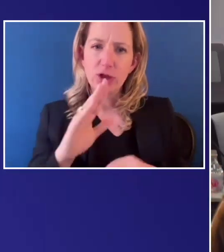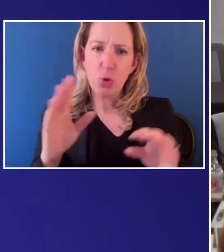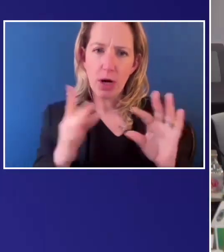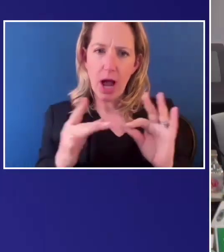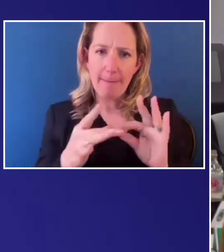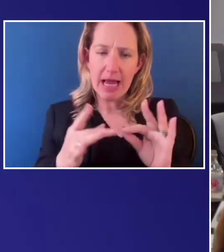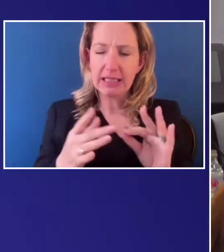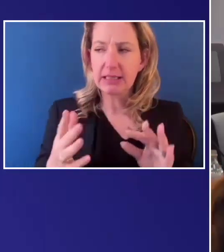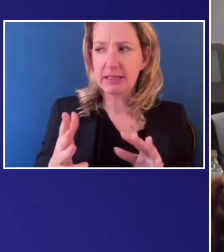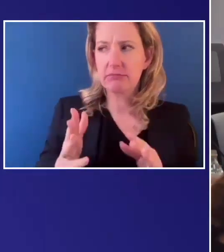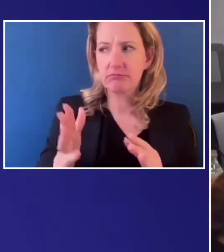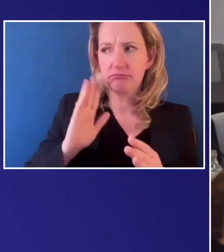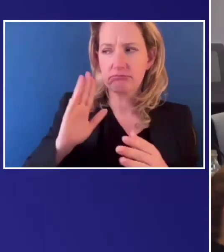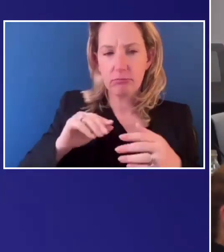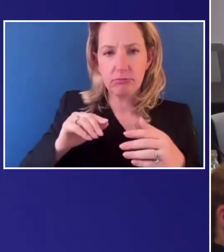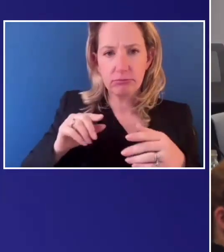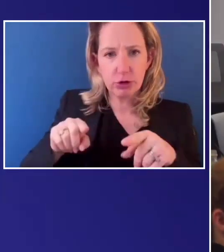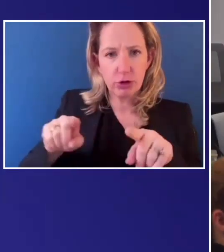chance to look at it and there's about a